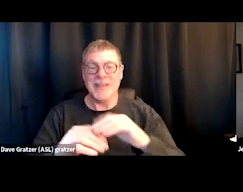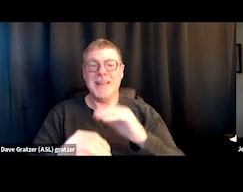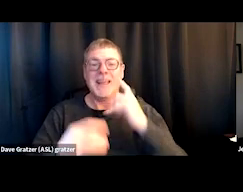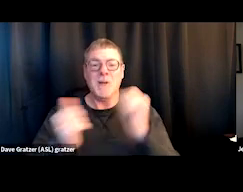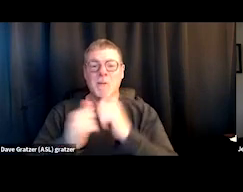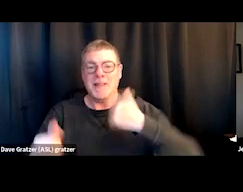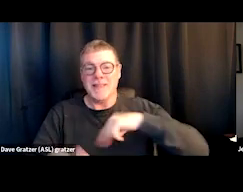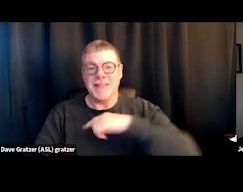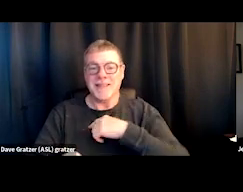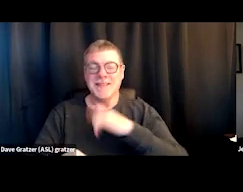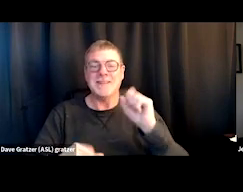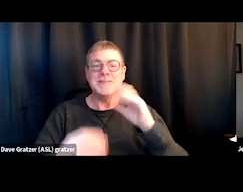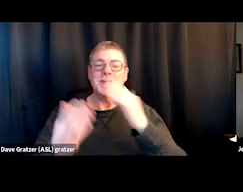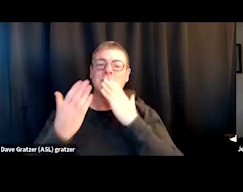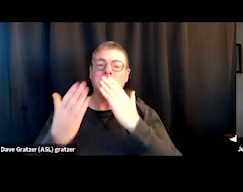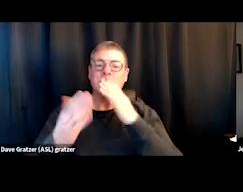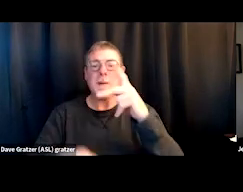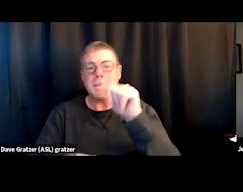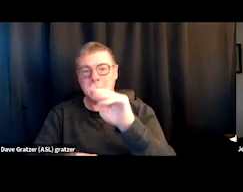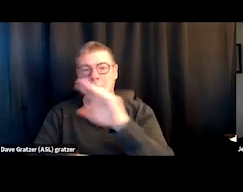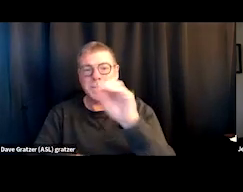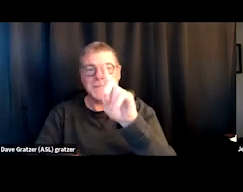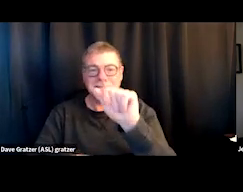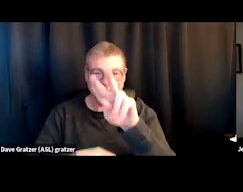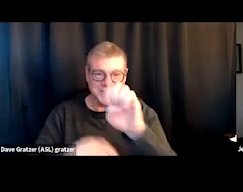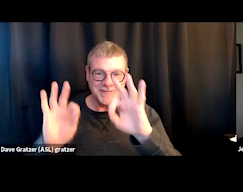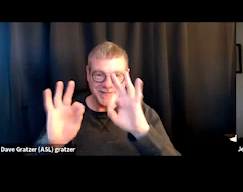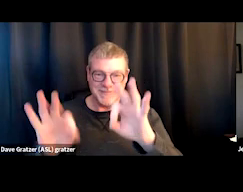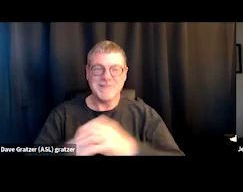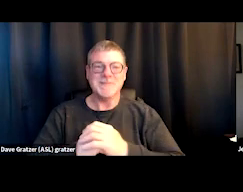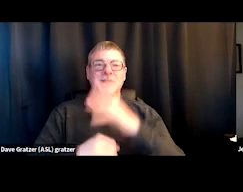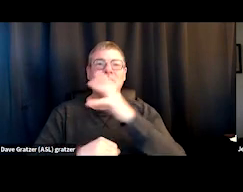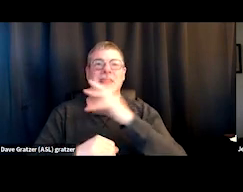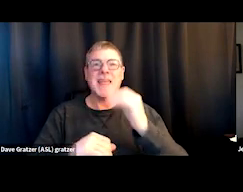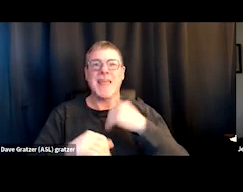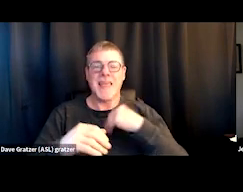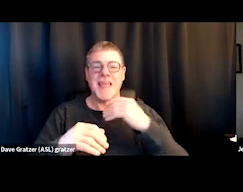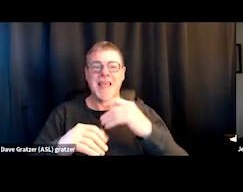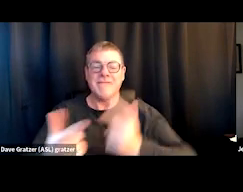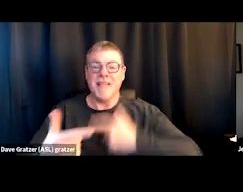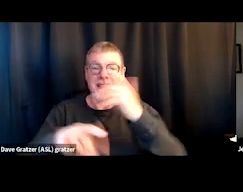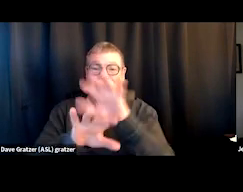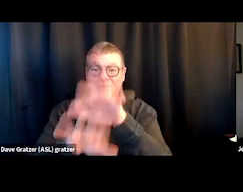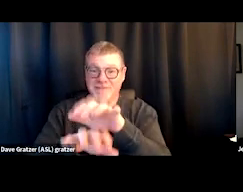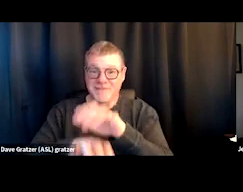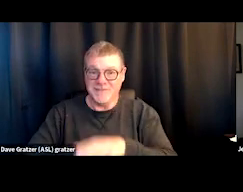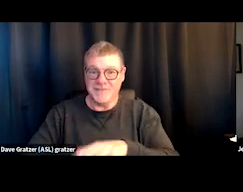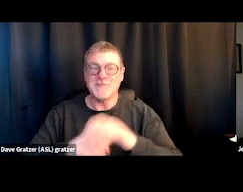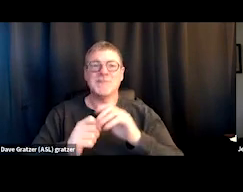So big thanks to Pamela and Dave. We also have live transcription from a human captioner,